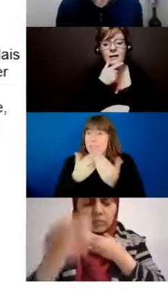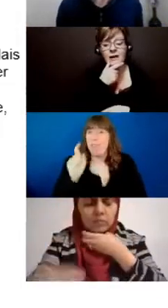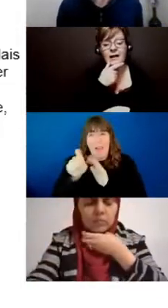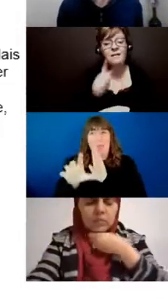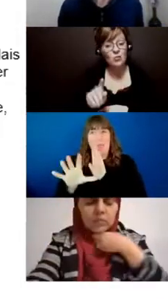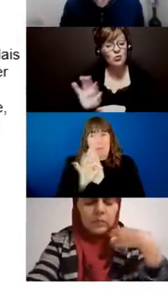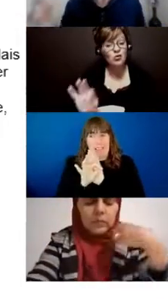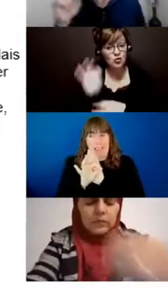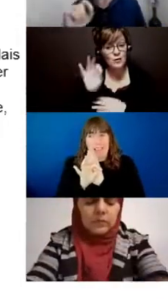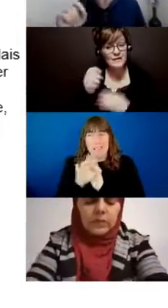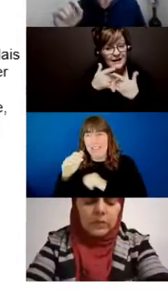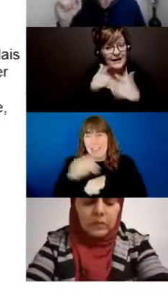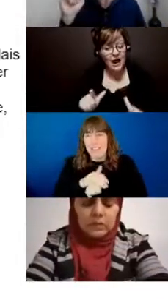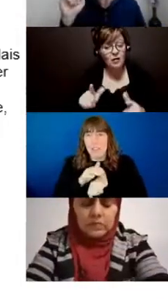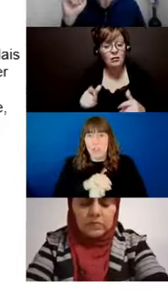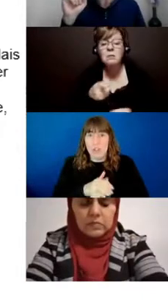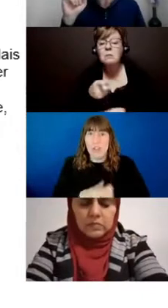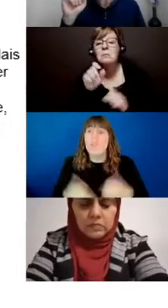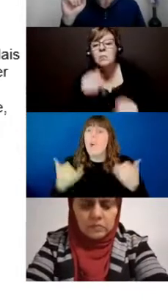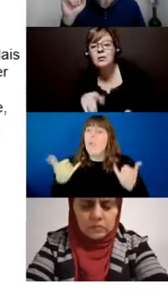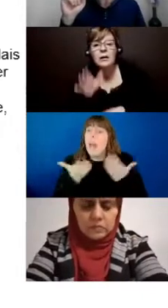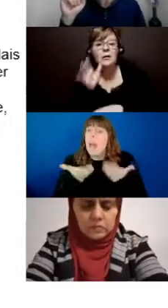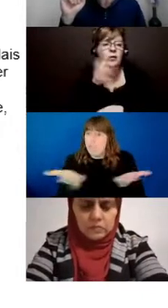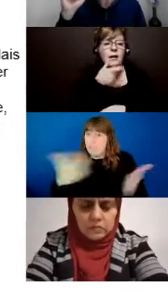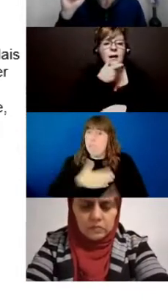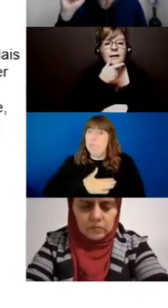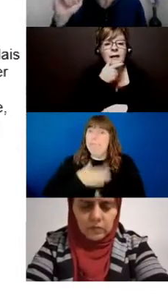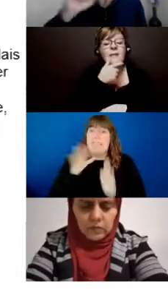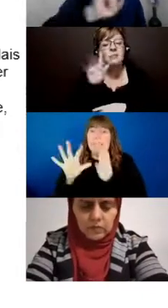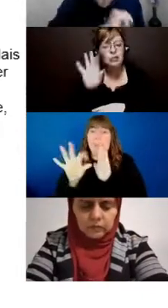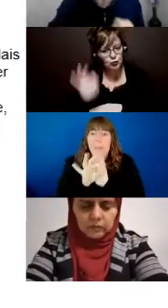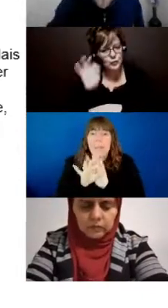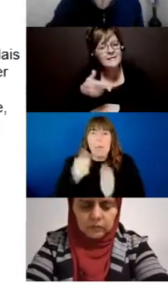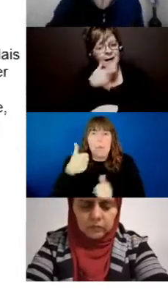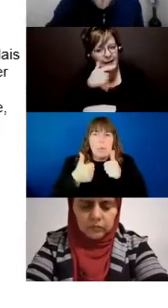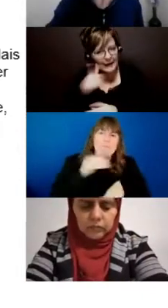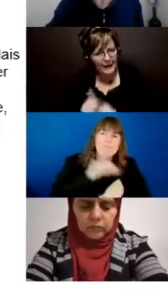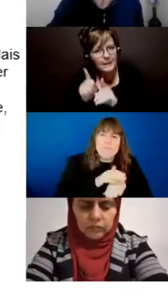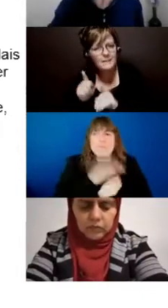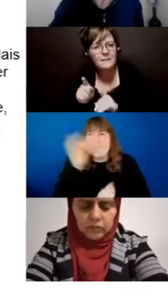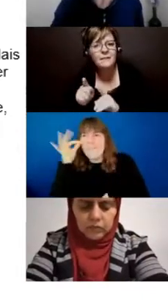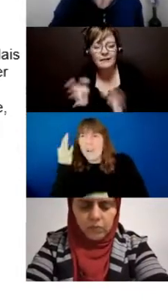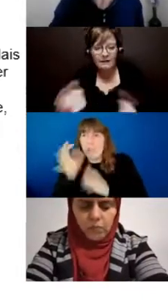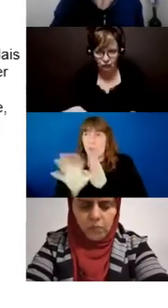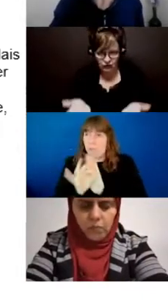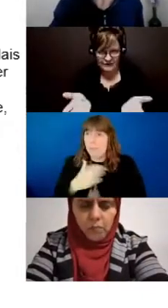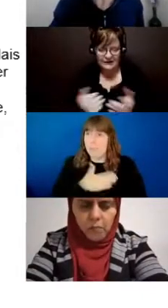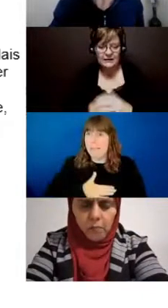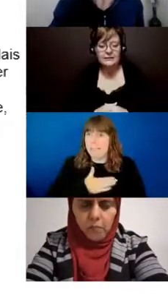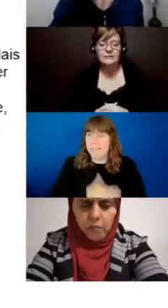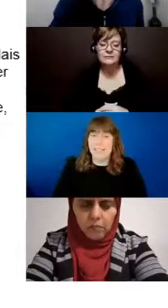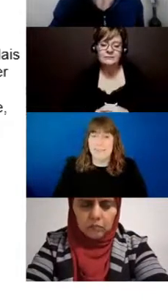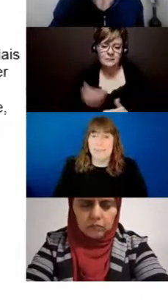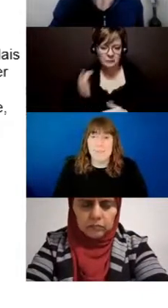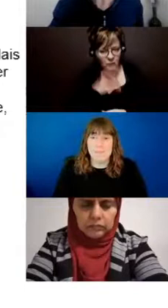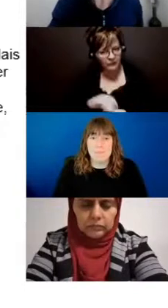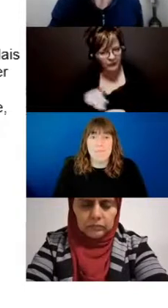in english so everyone take a moment to choose your language if you're using a mobile device such